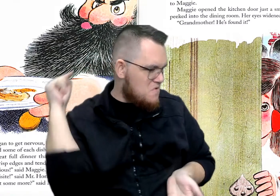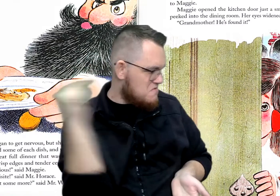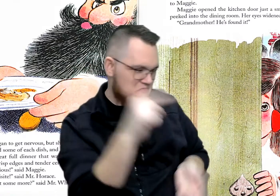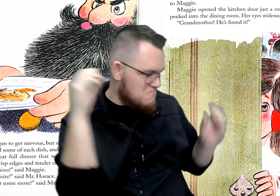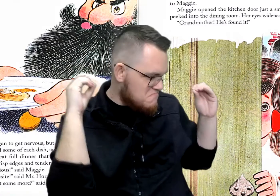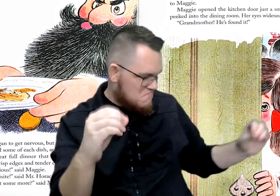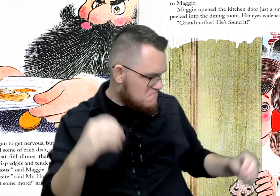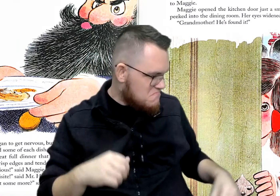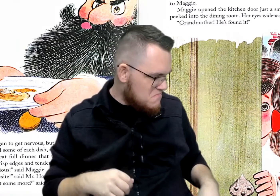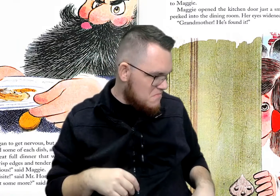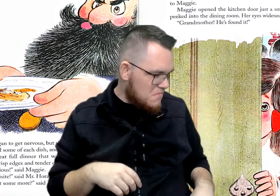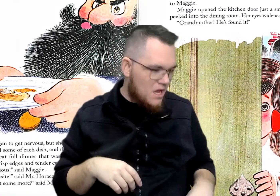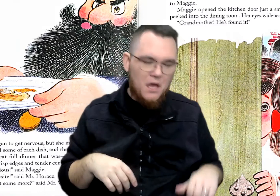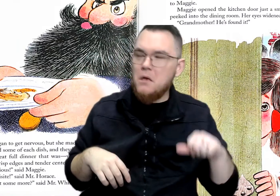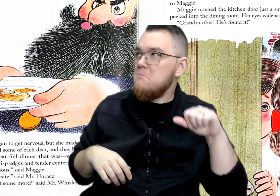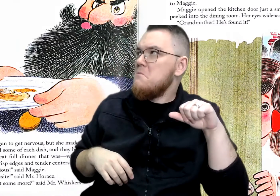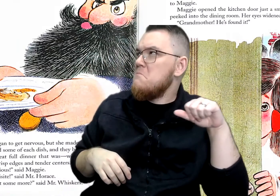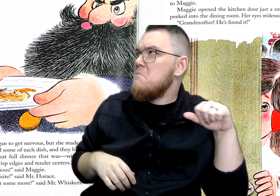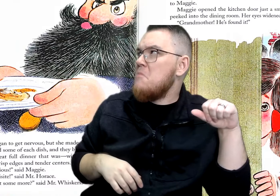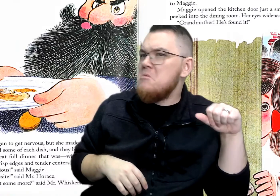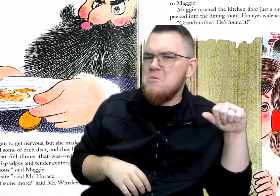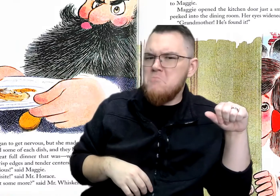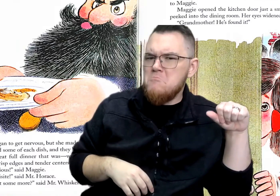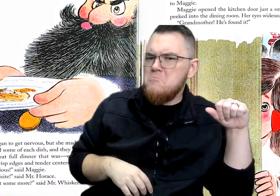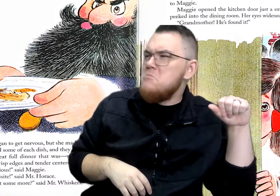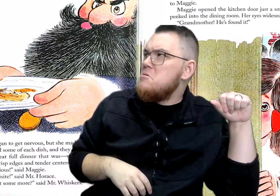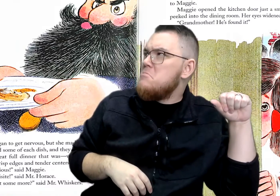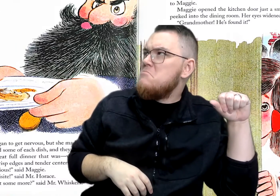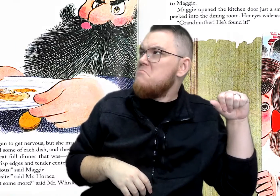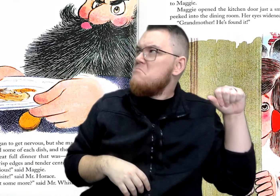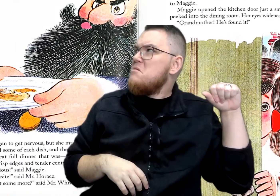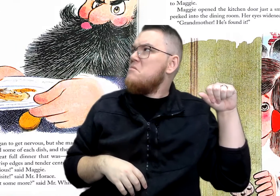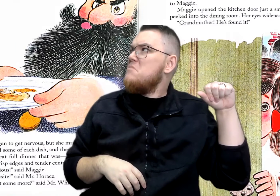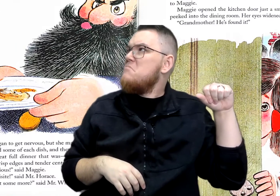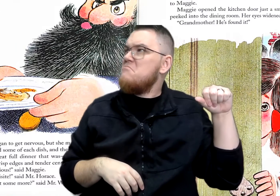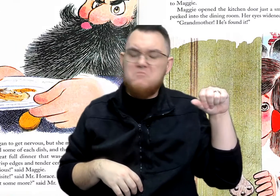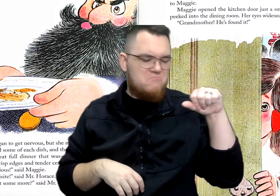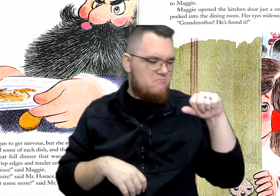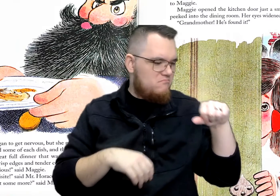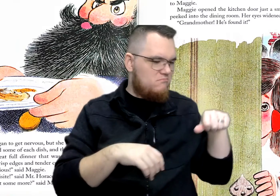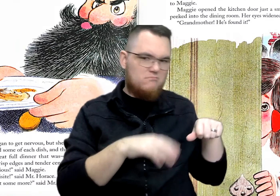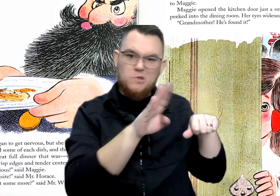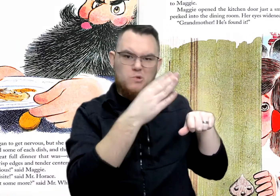Mr. Horace began to sniffle. They left Mr. Horace on the doorstep.